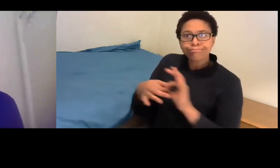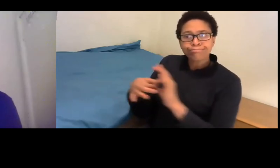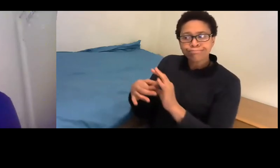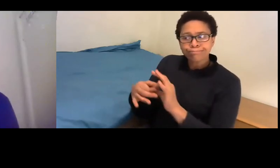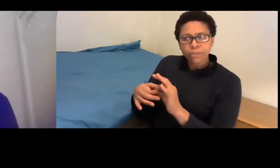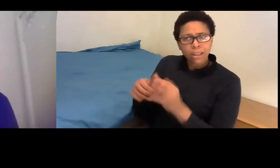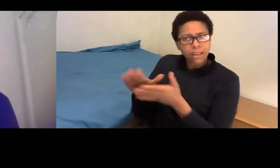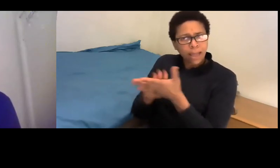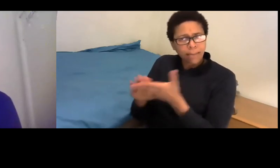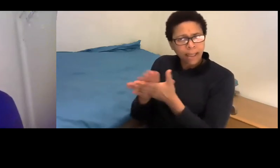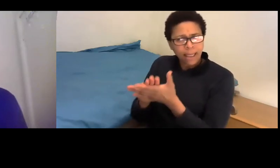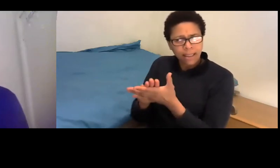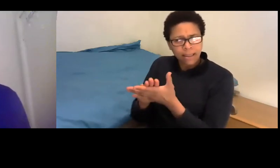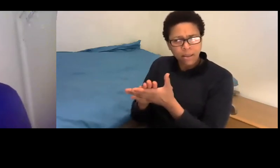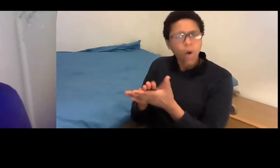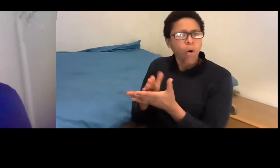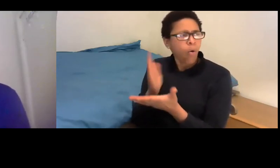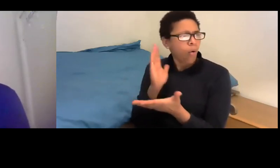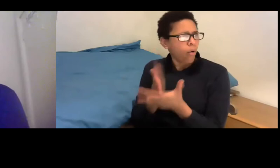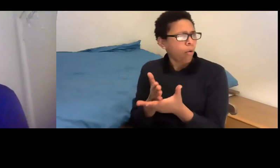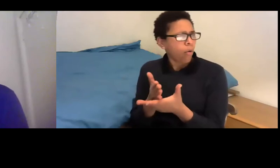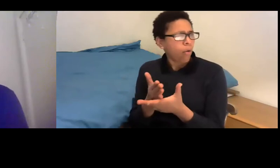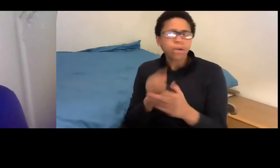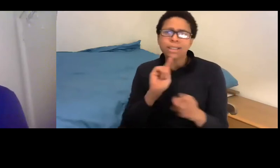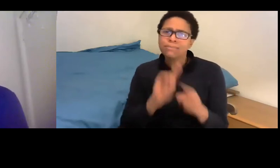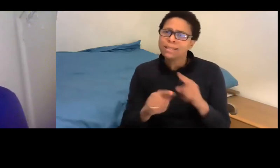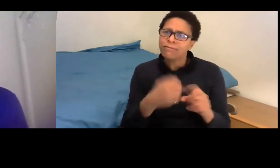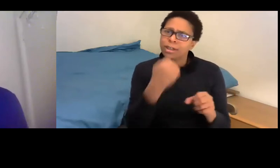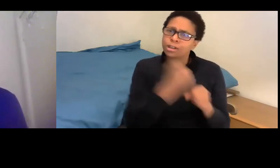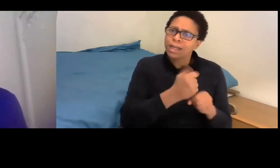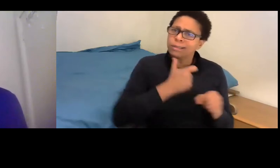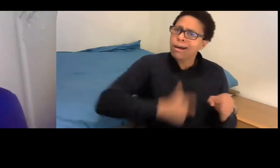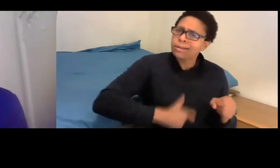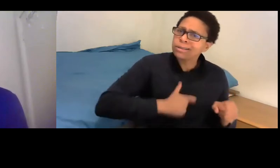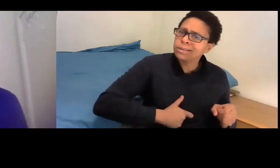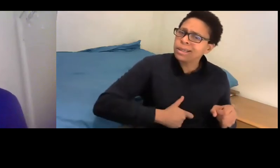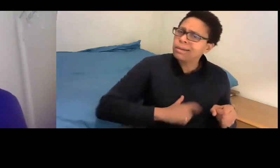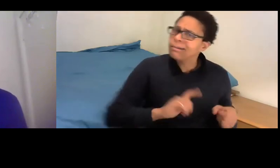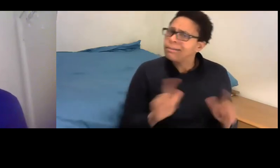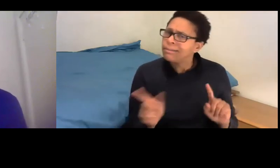gender identities? And just to be very frank, because this is